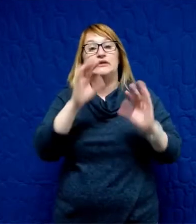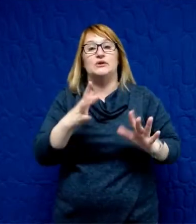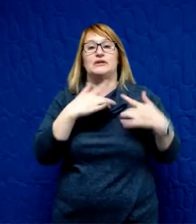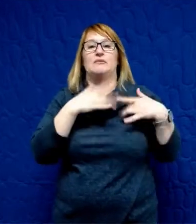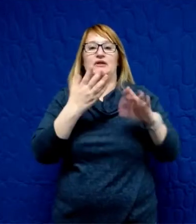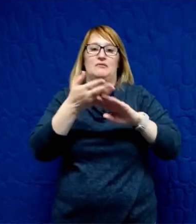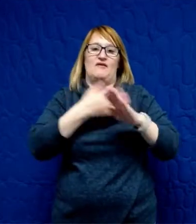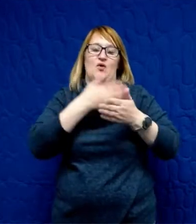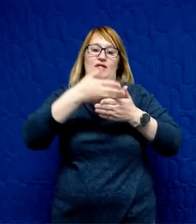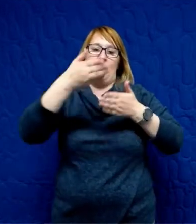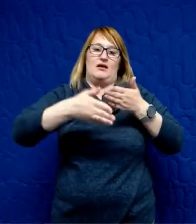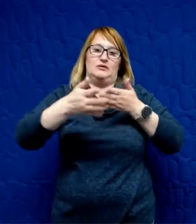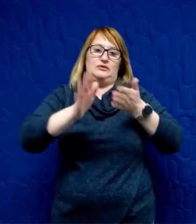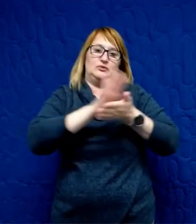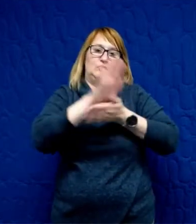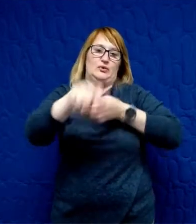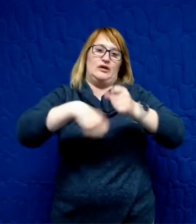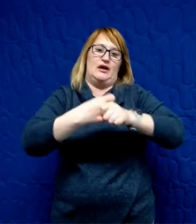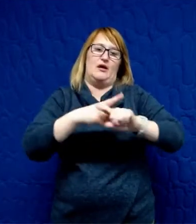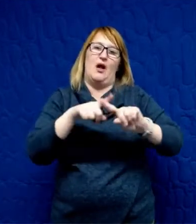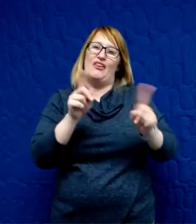the end of the school year although they keep moving that even earlier - and